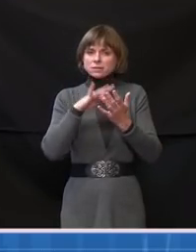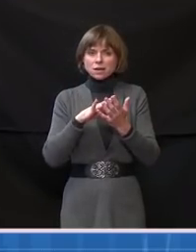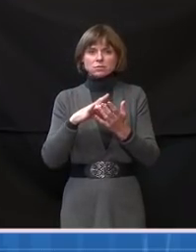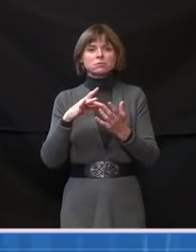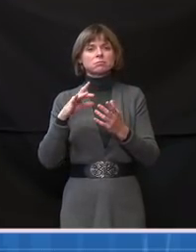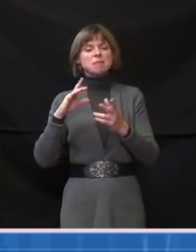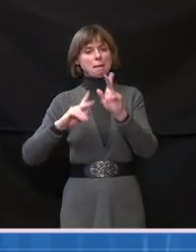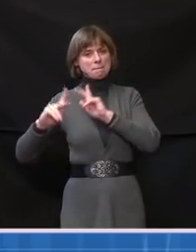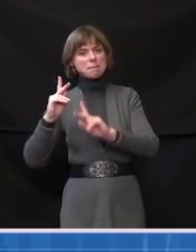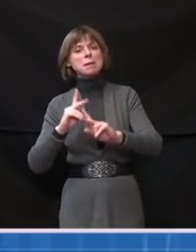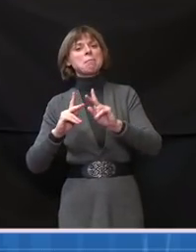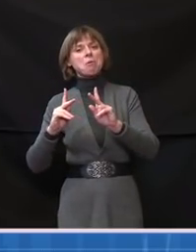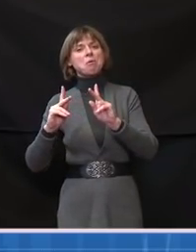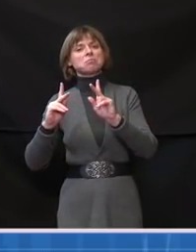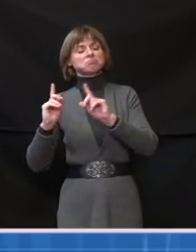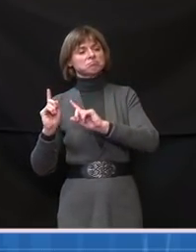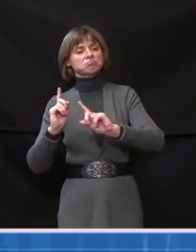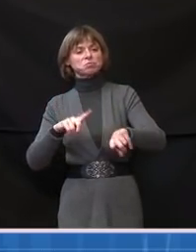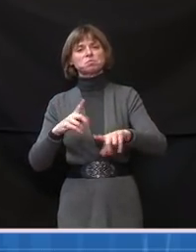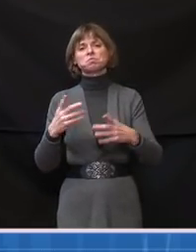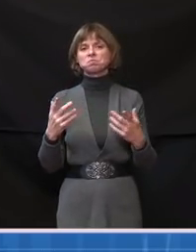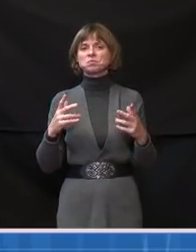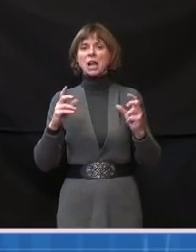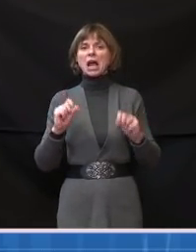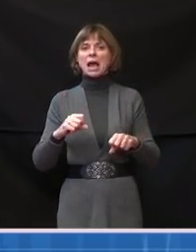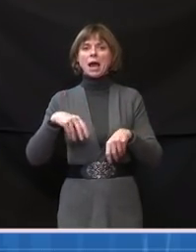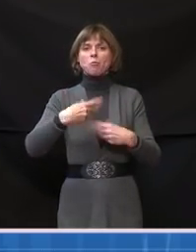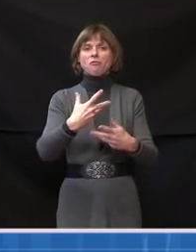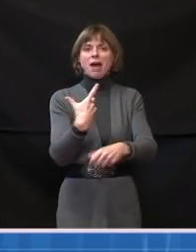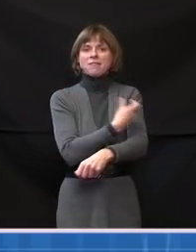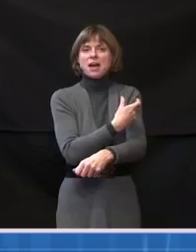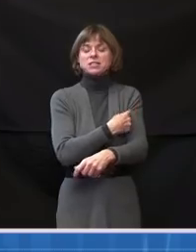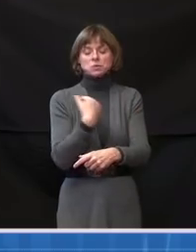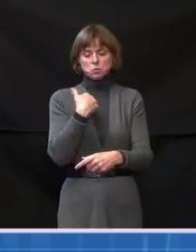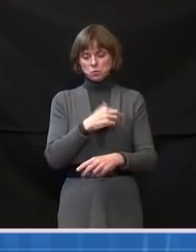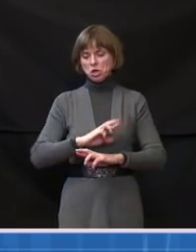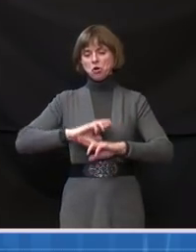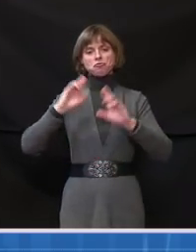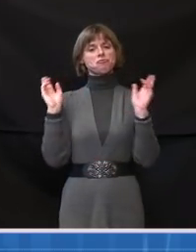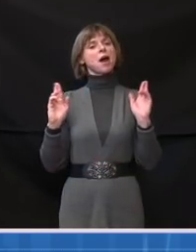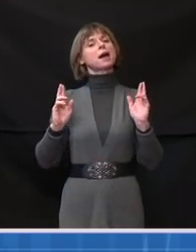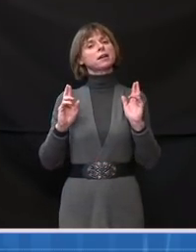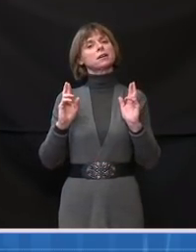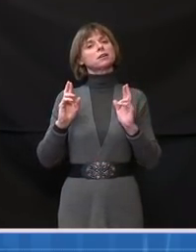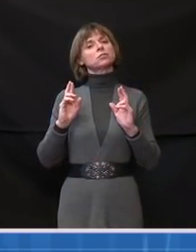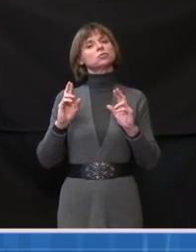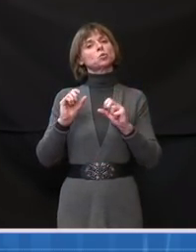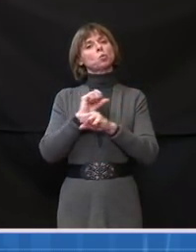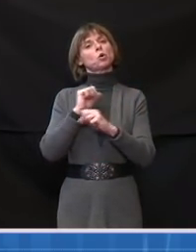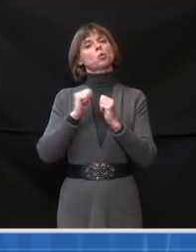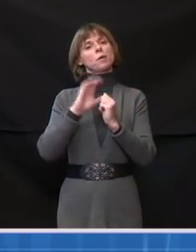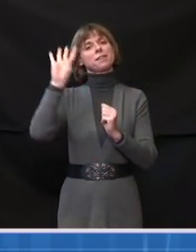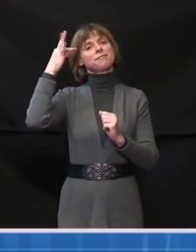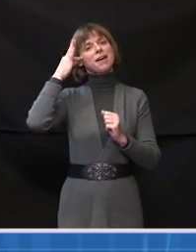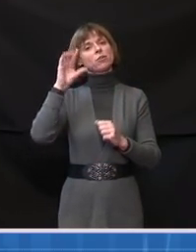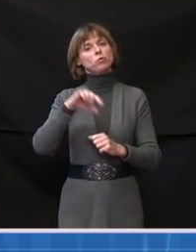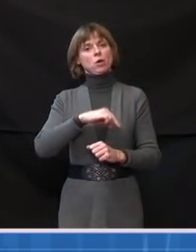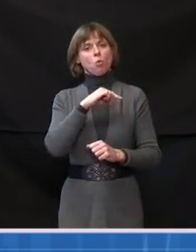And so we stand ready as necessary to work with the Federally Qualified Health Centers, of course as well as state and local,